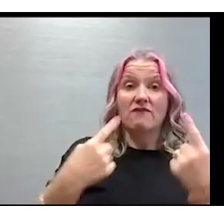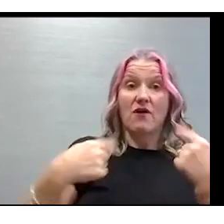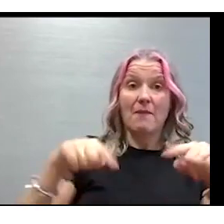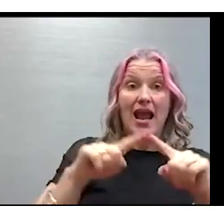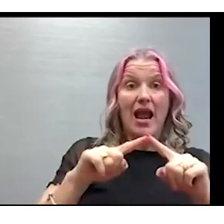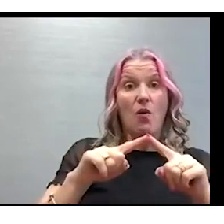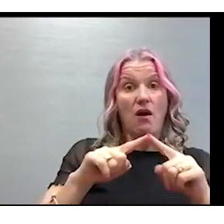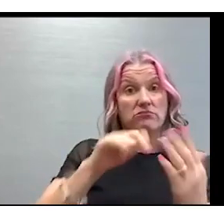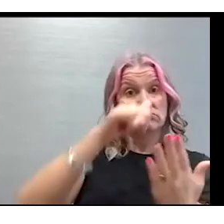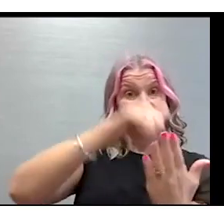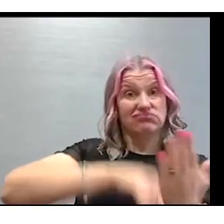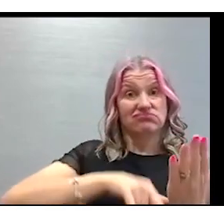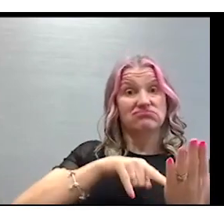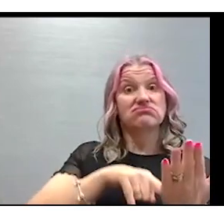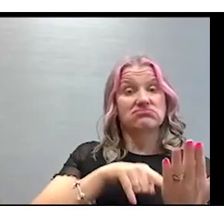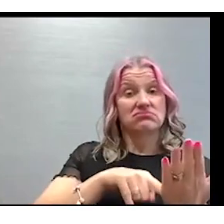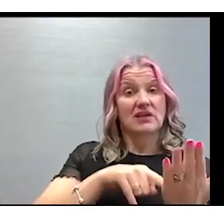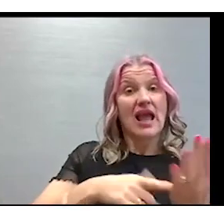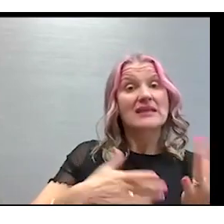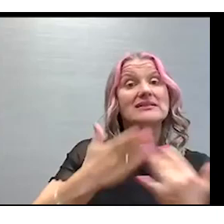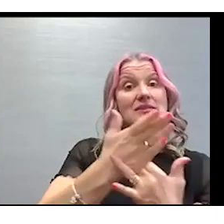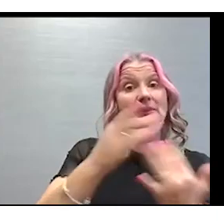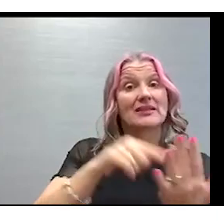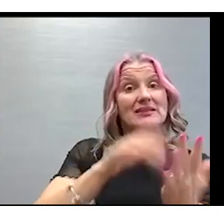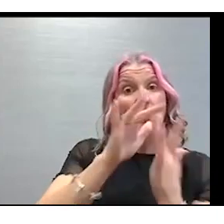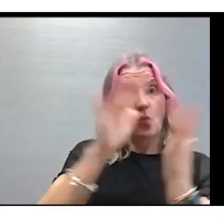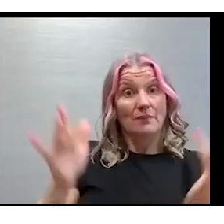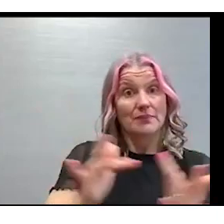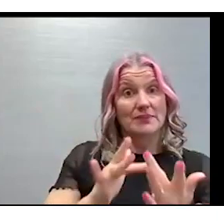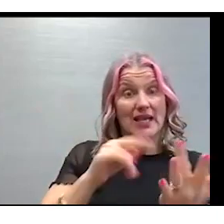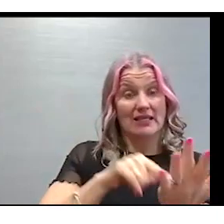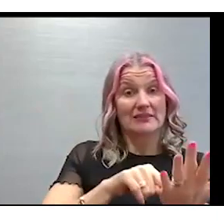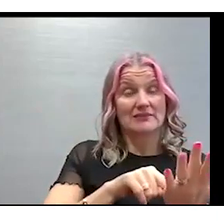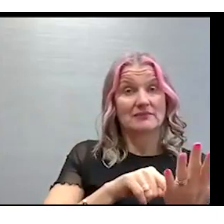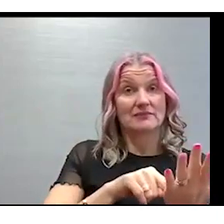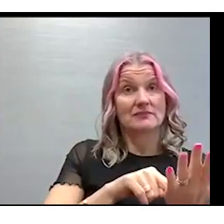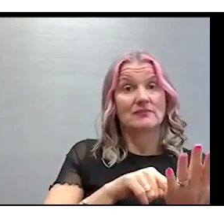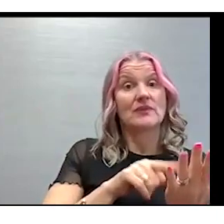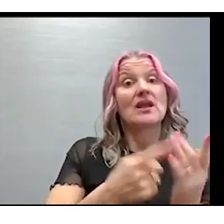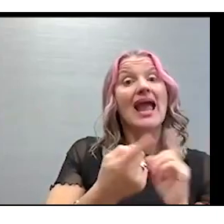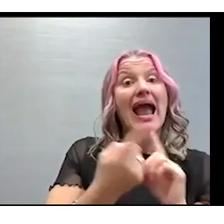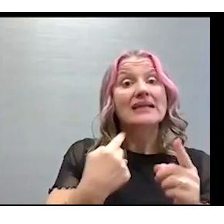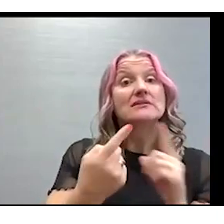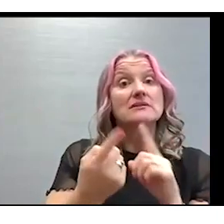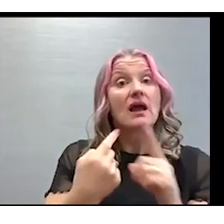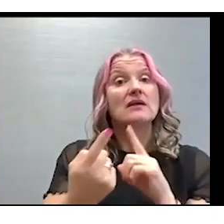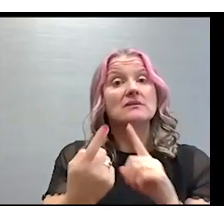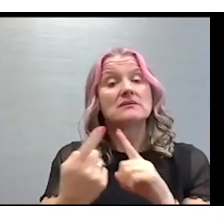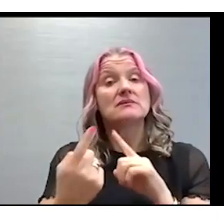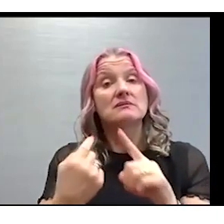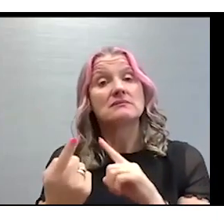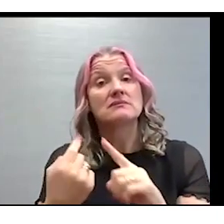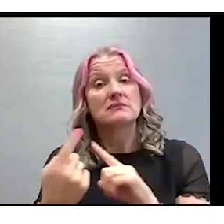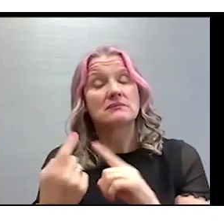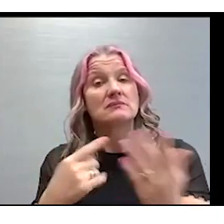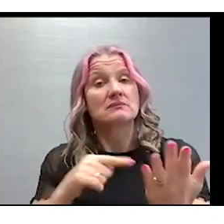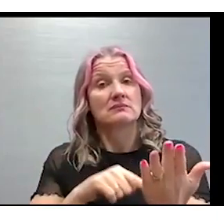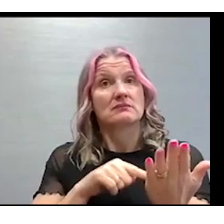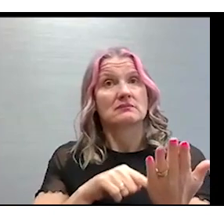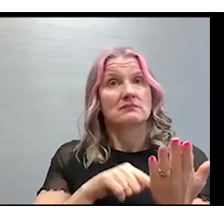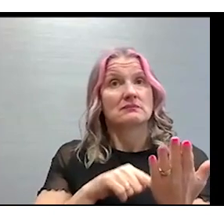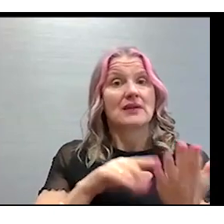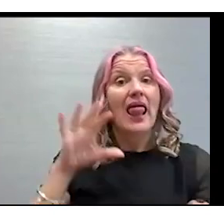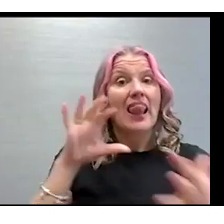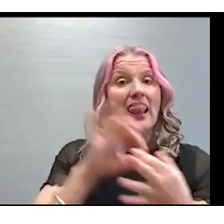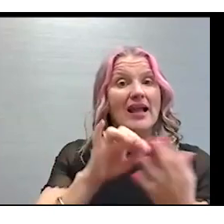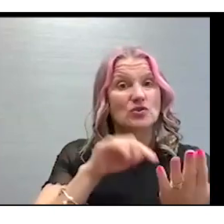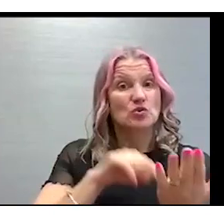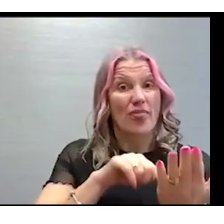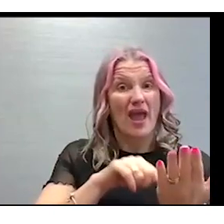documents or public accessibility websites. So the answers tend to be more limited because